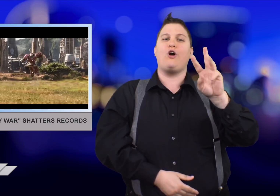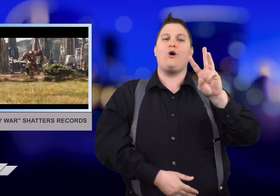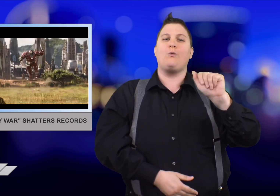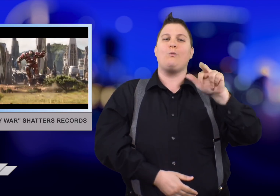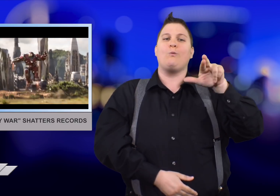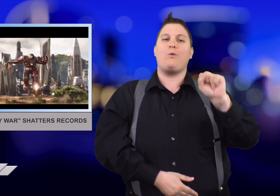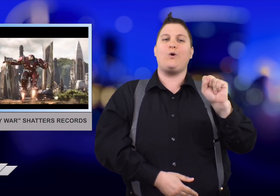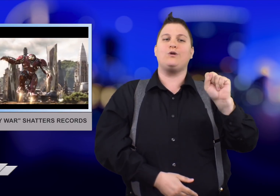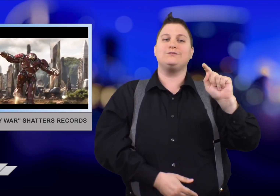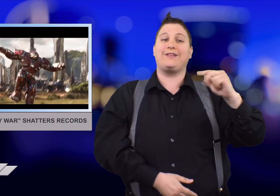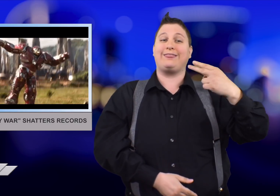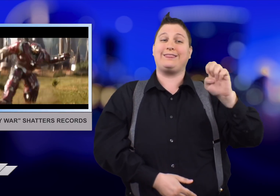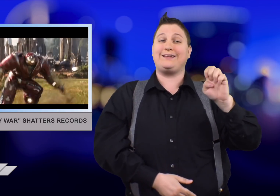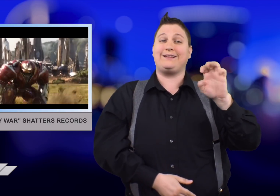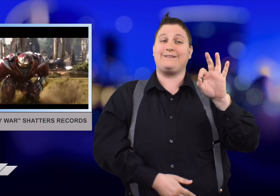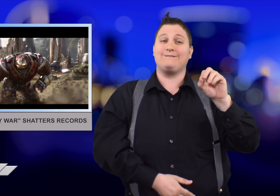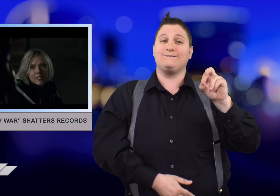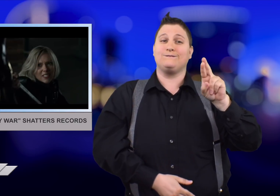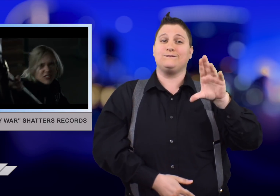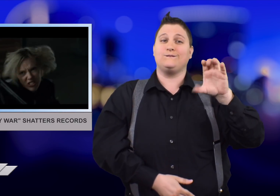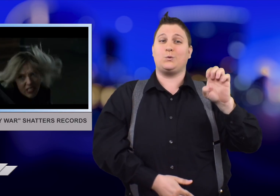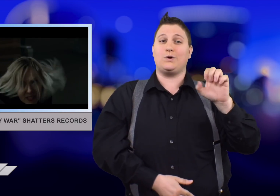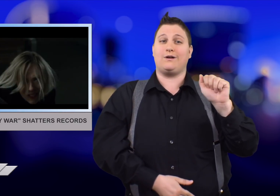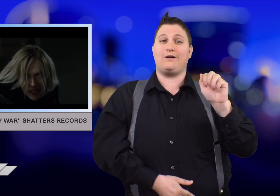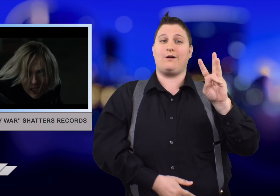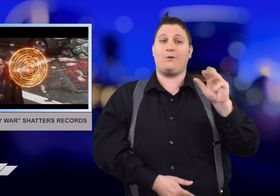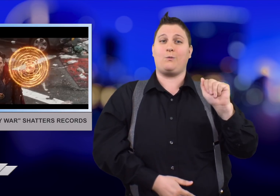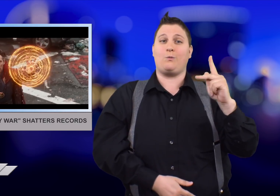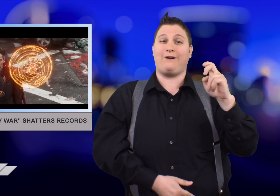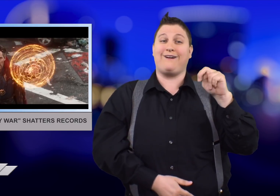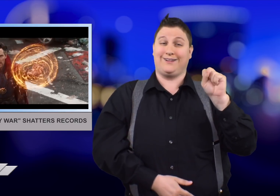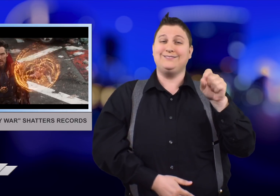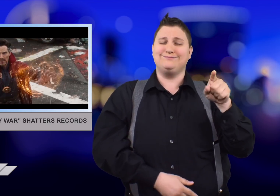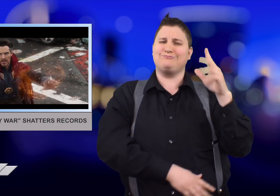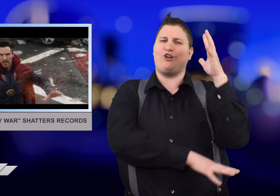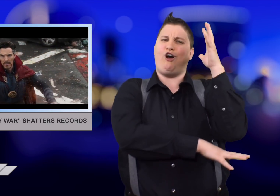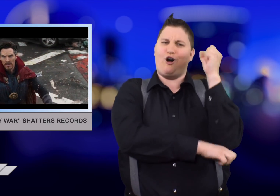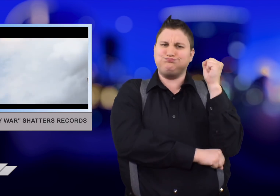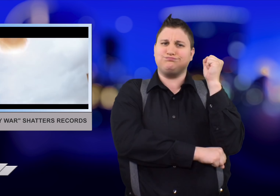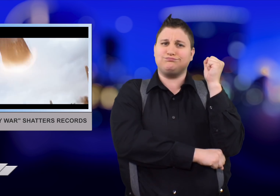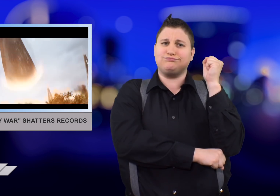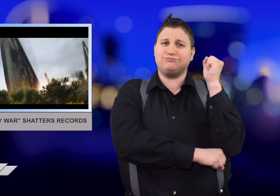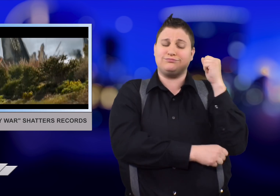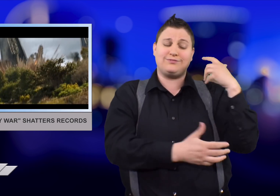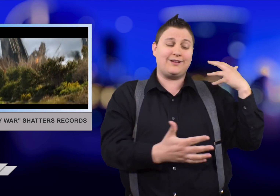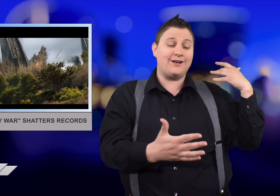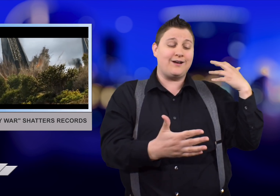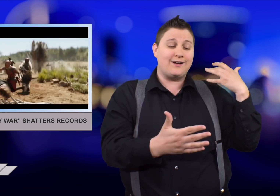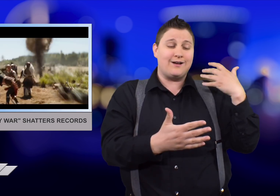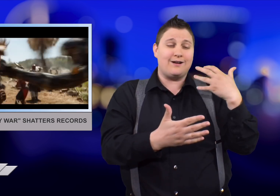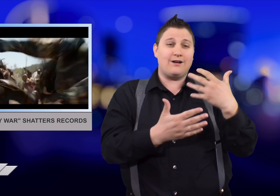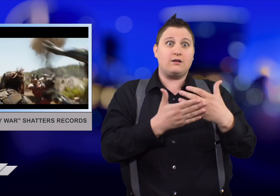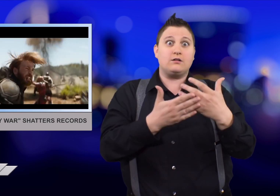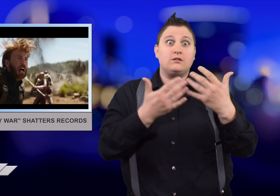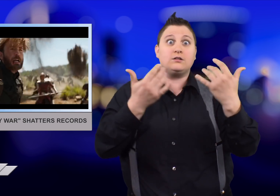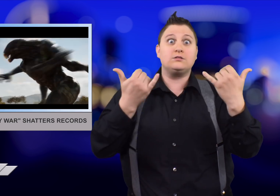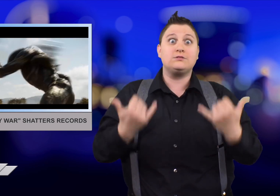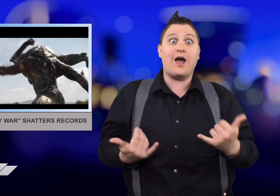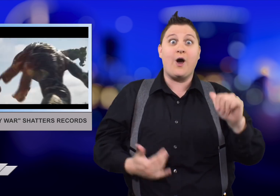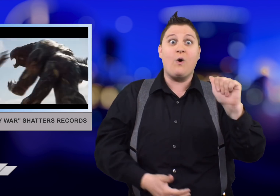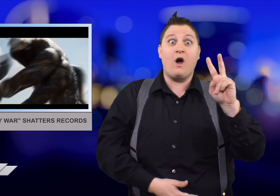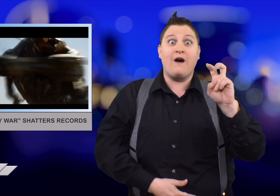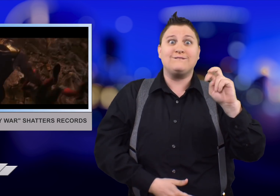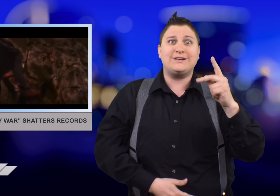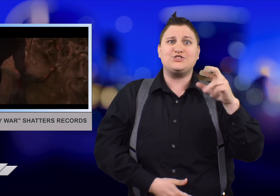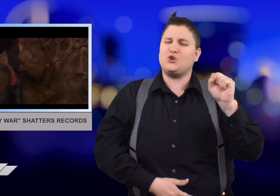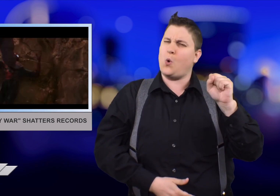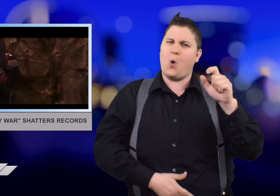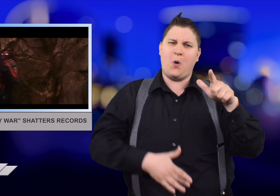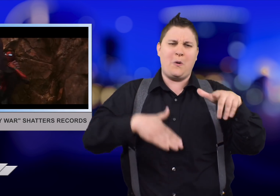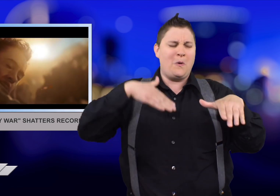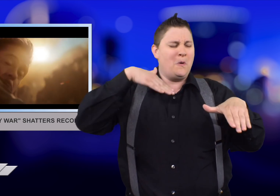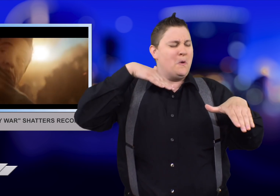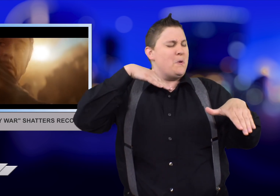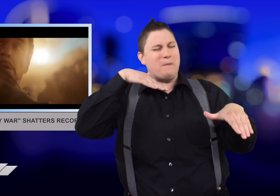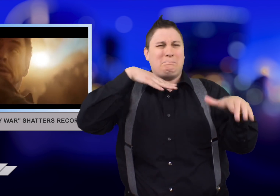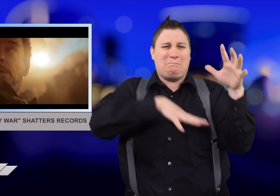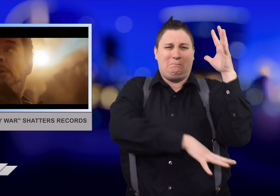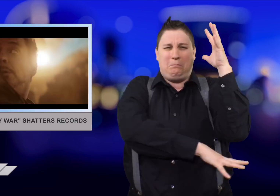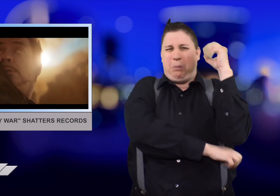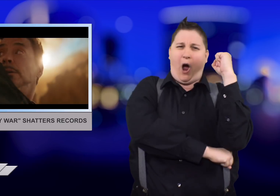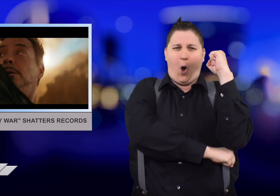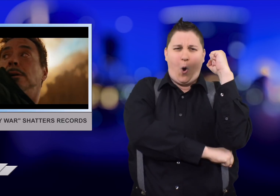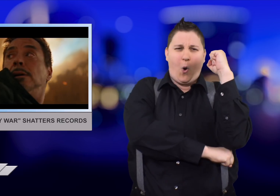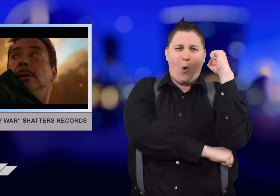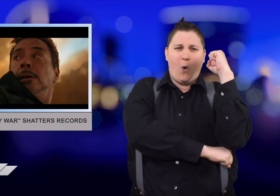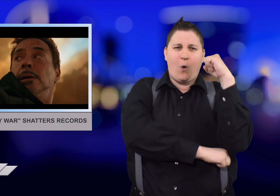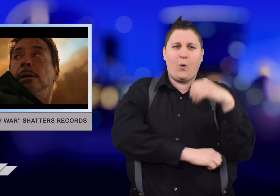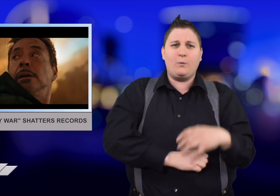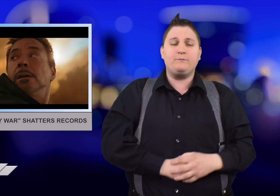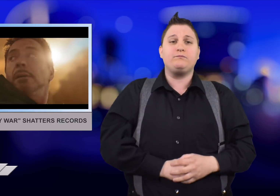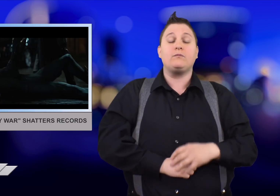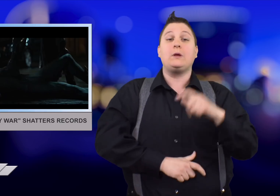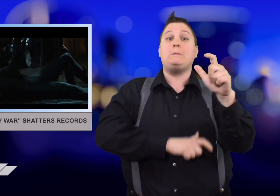Wars: The Force Awakens."